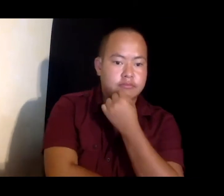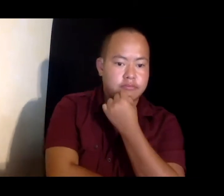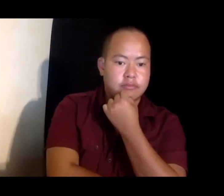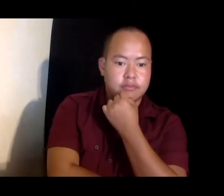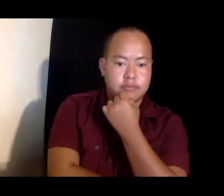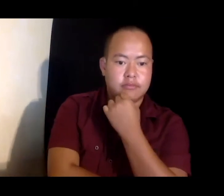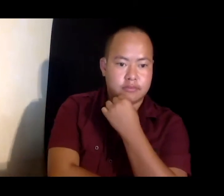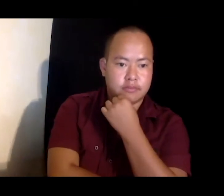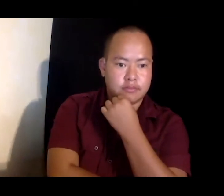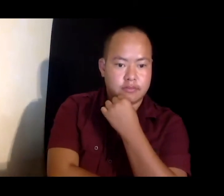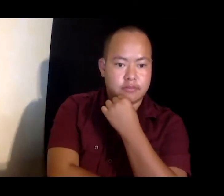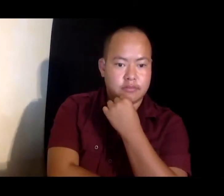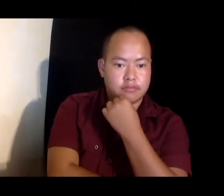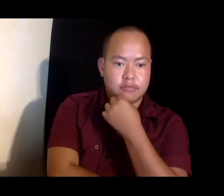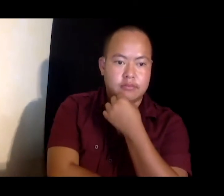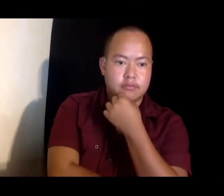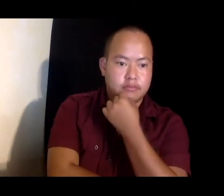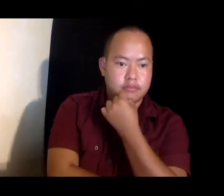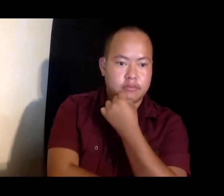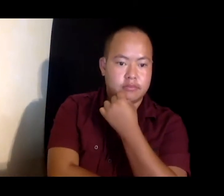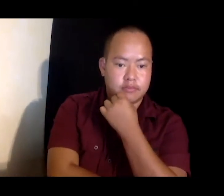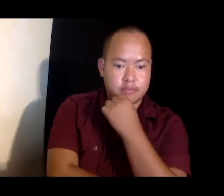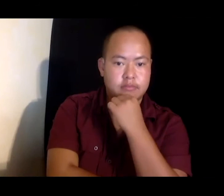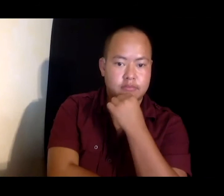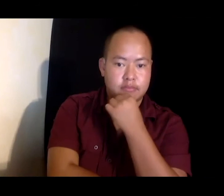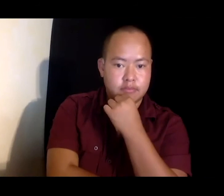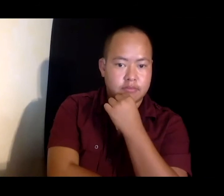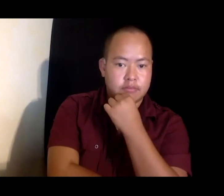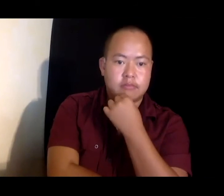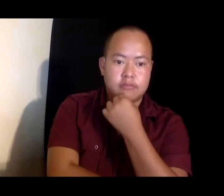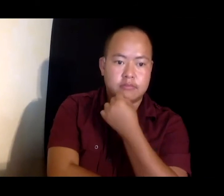because I believe all over the country, including Illinois,